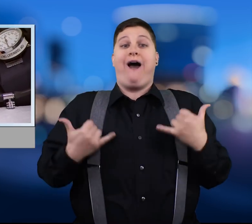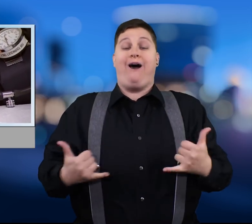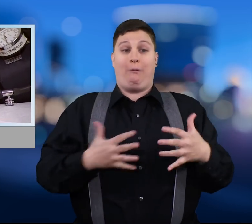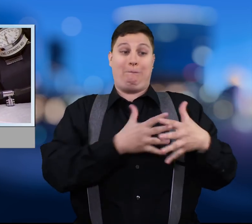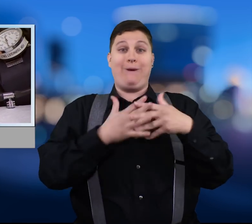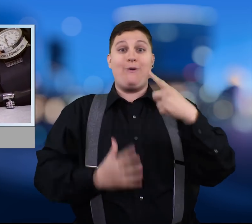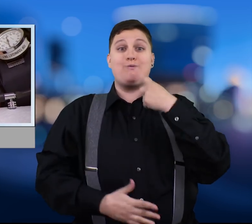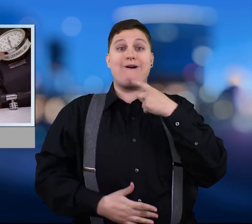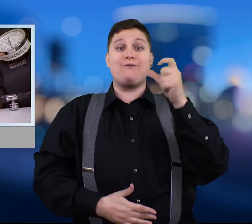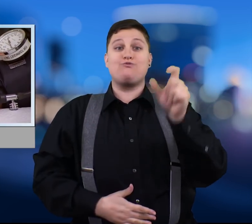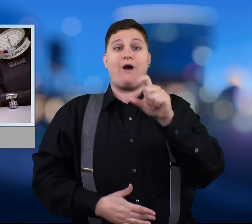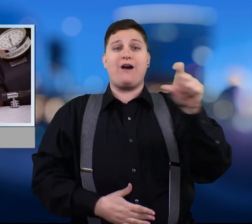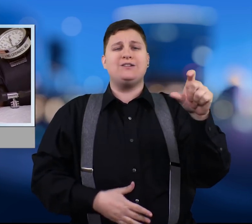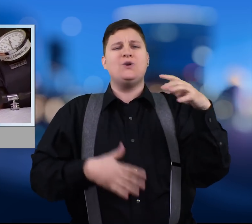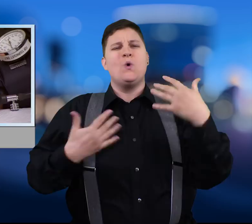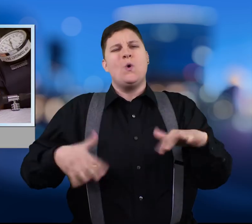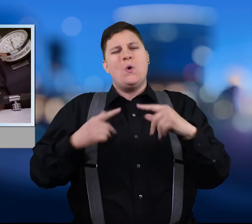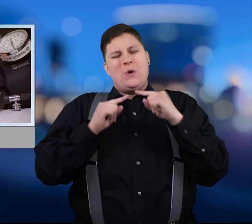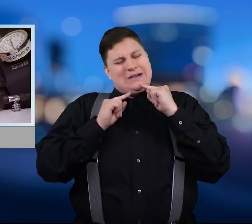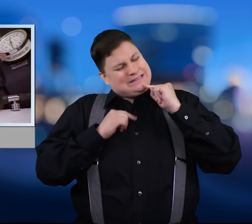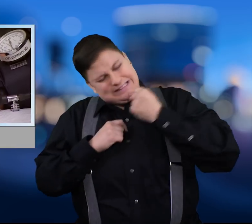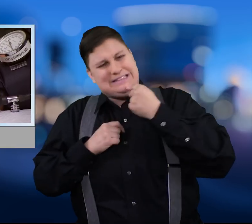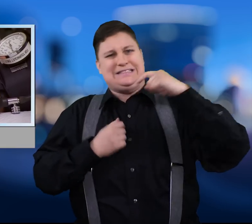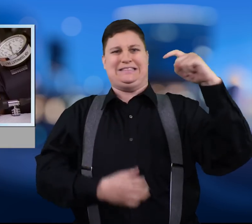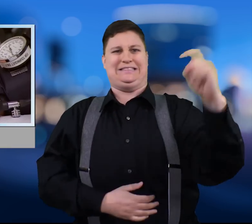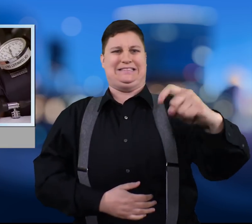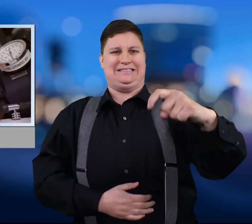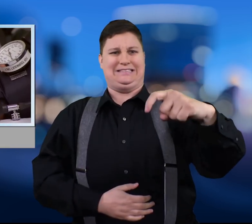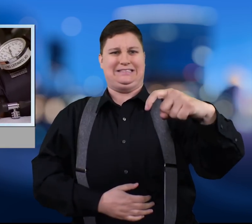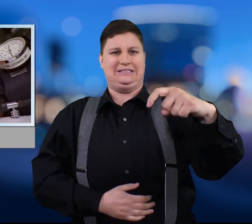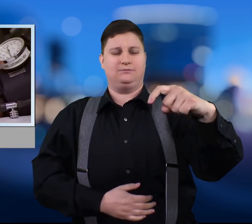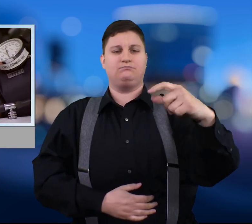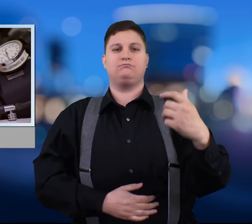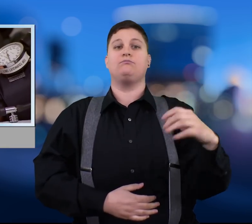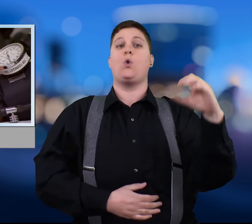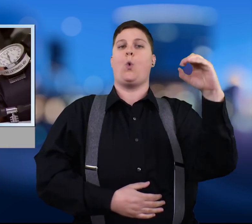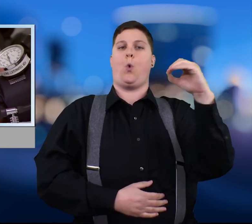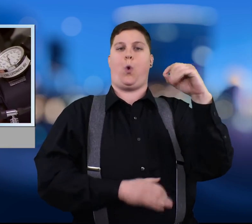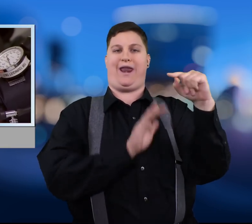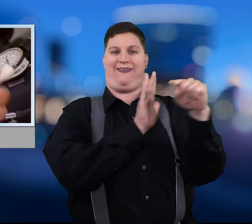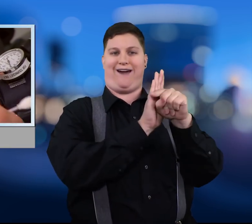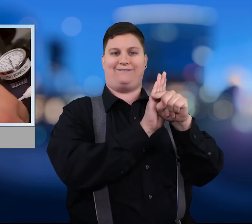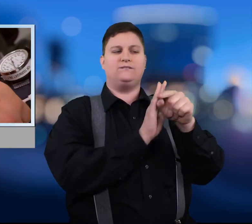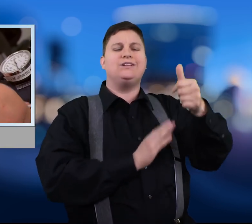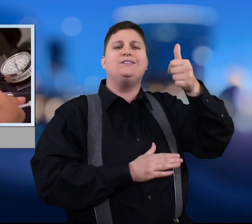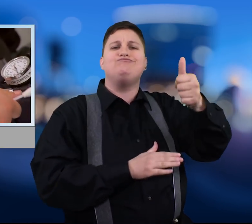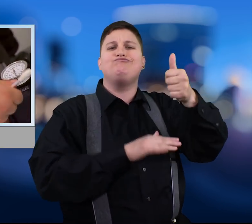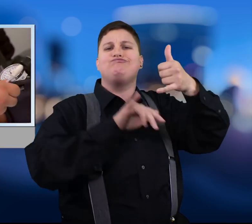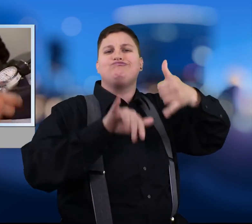And right now the American Red Cross is in critical need of O-negative, which is considered